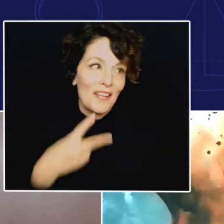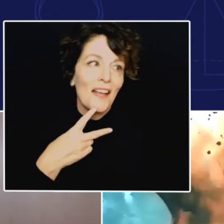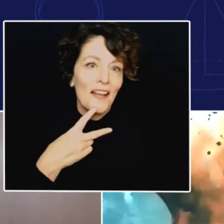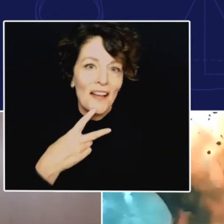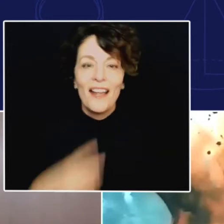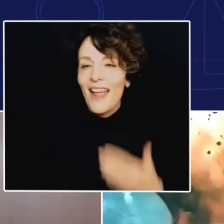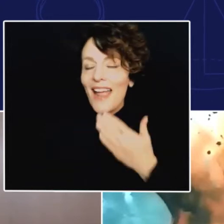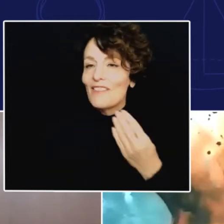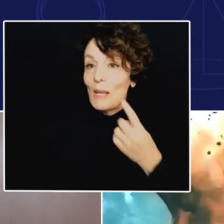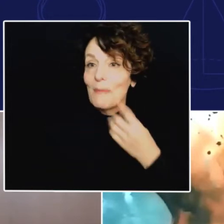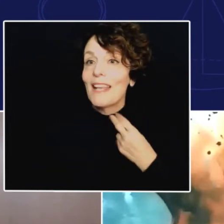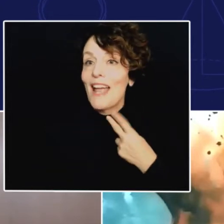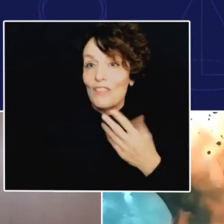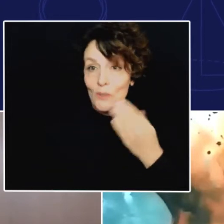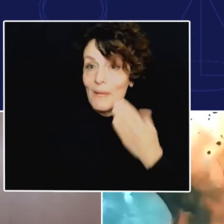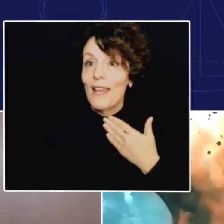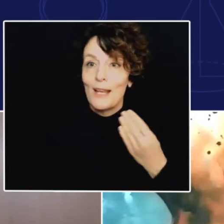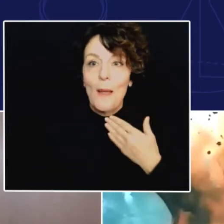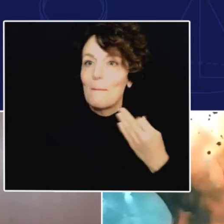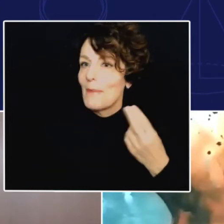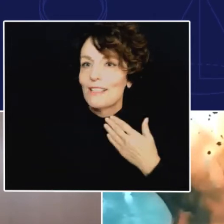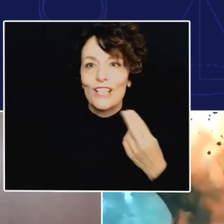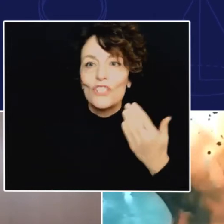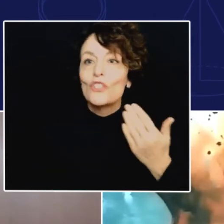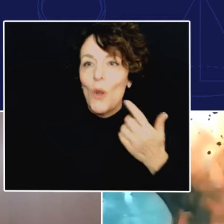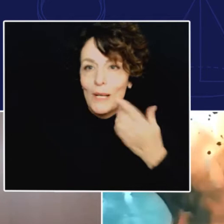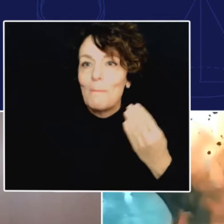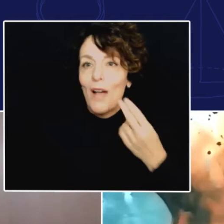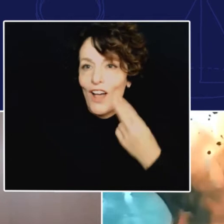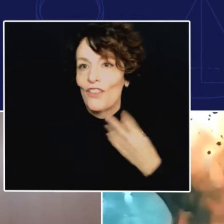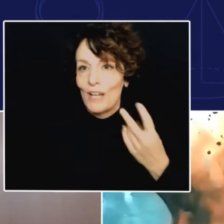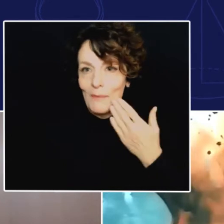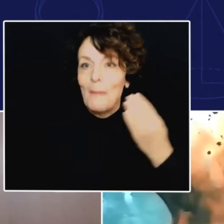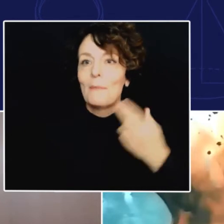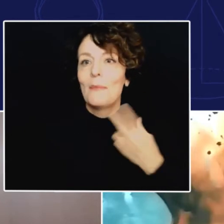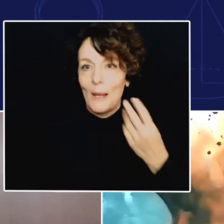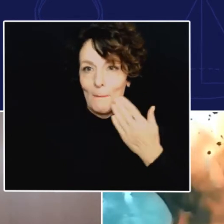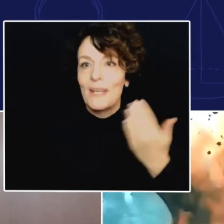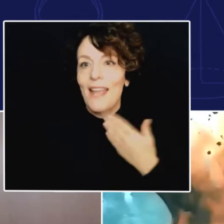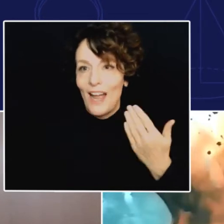Everybody having to be in a mask, it's like totally, um, bothering me and bugging me out.